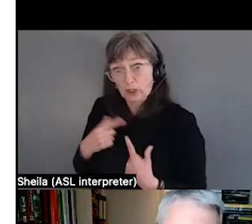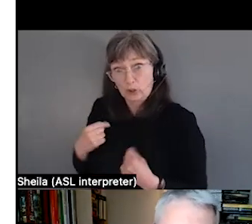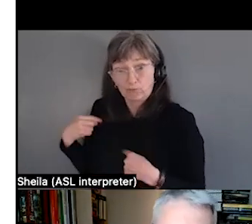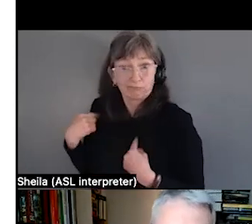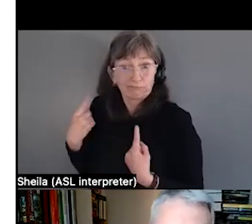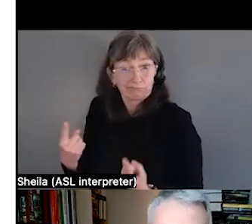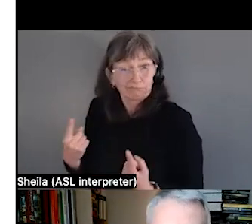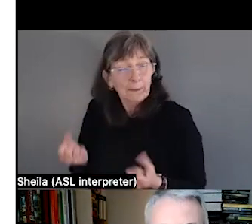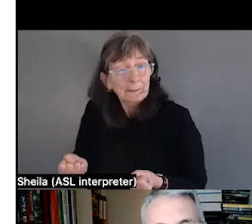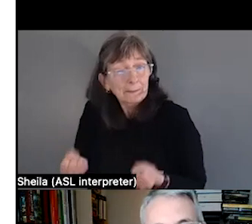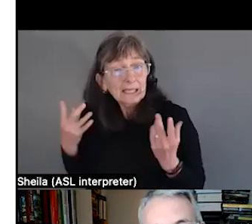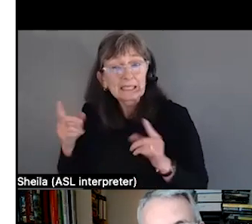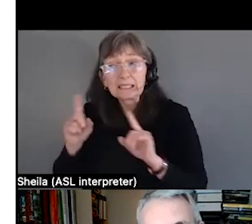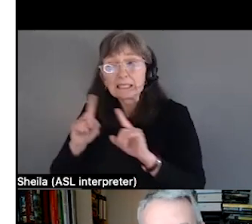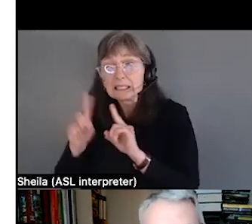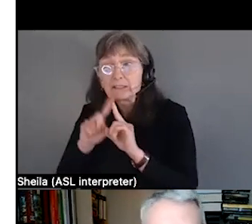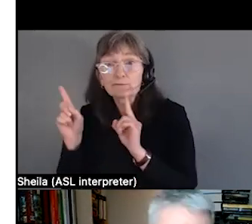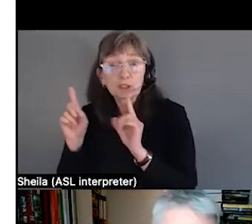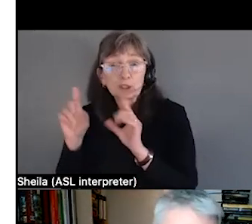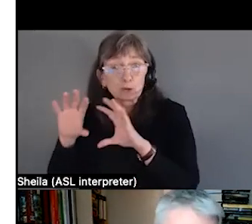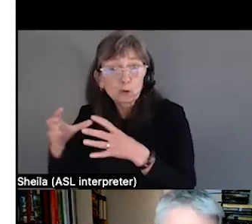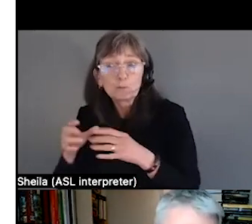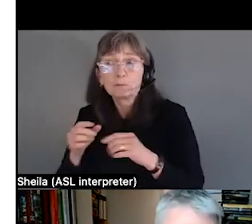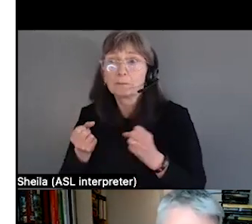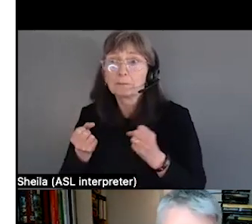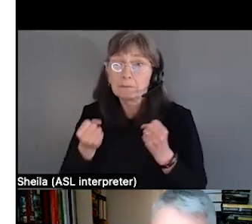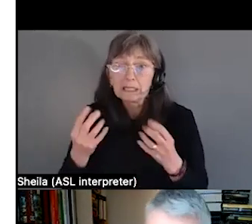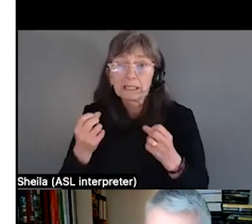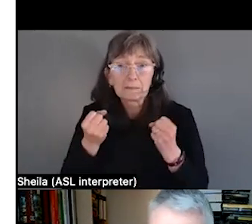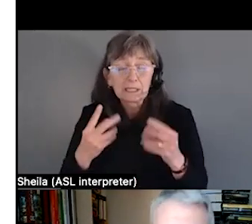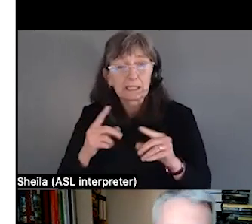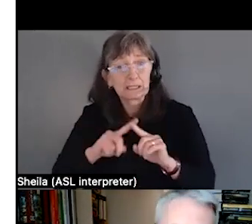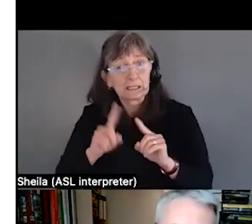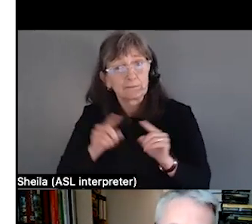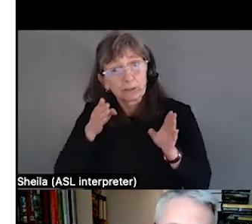and different interests, and different titles in order that people had to discover them in the